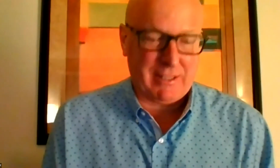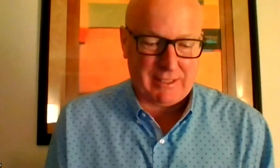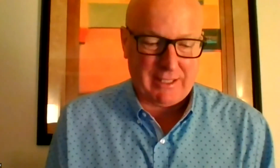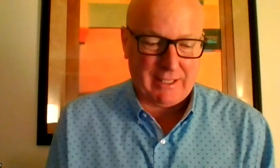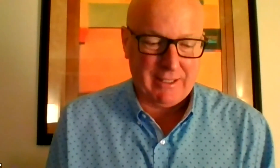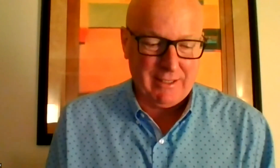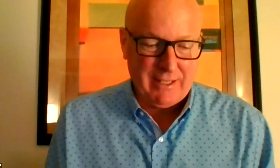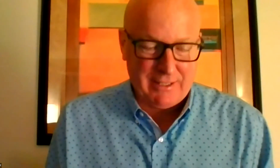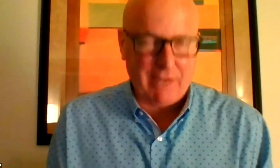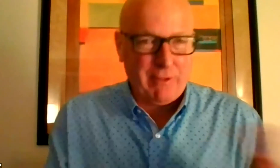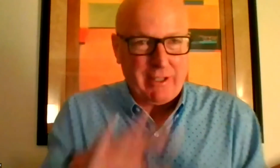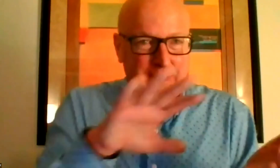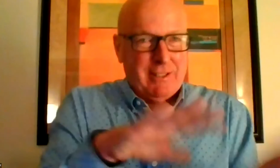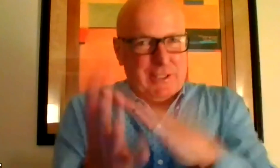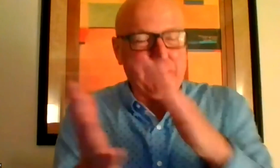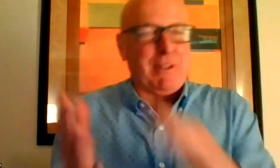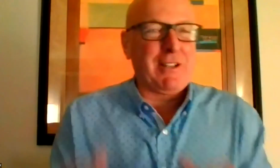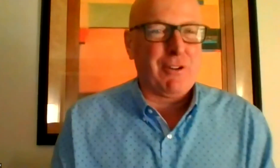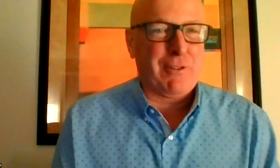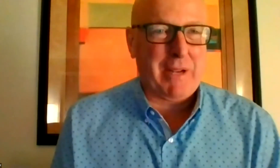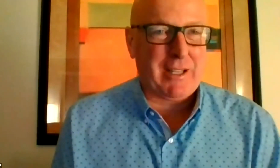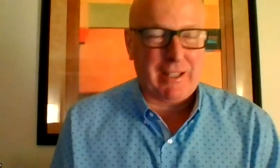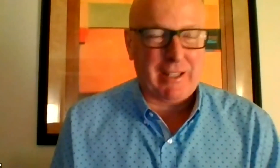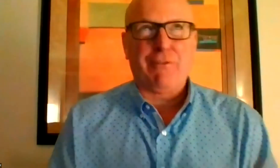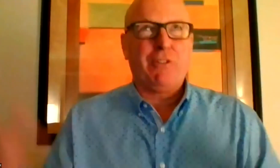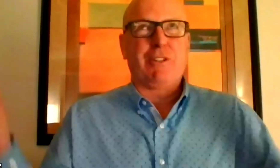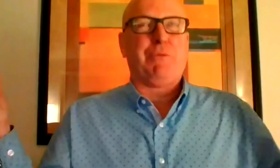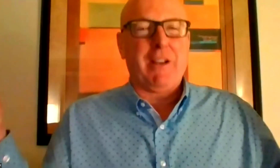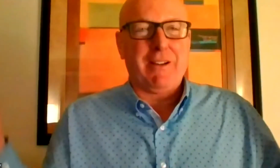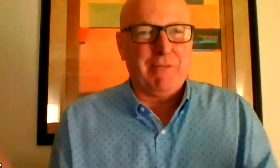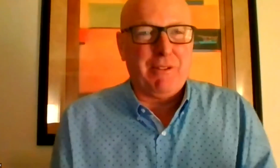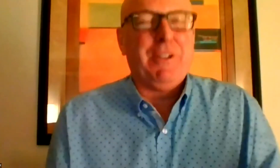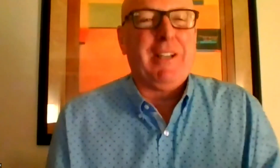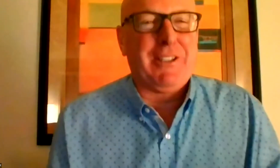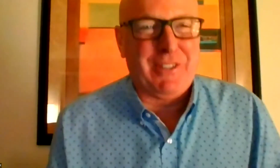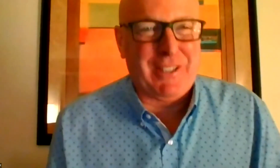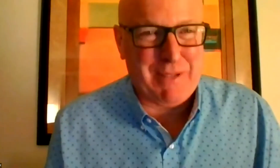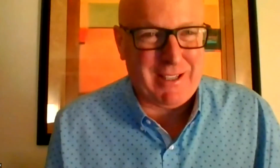because it definitely tipped things over and made it like, "Well, of course! Why wouldn't I do this?"